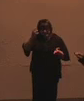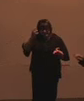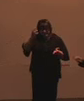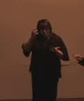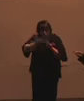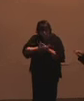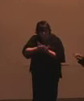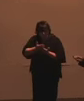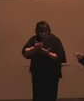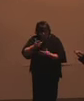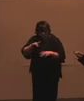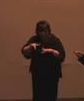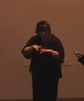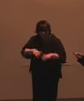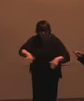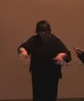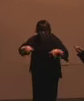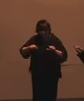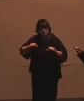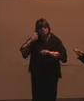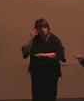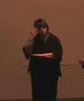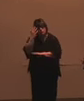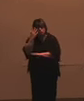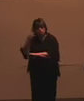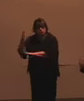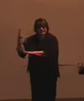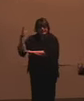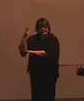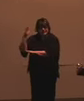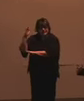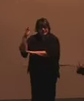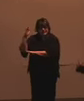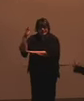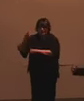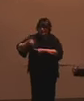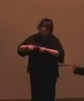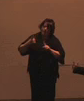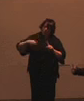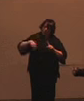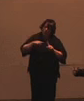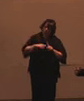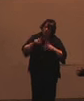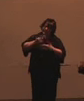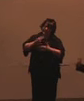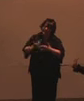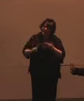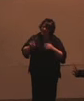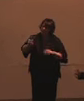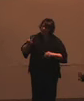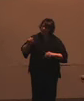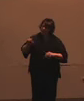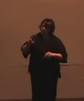There is, of course, trees, but we designed just the air volumes, the volumes of the airs.